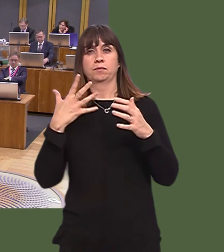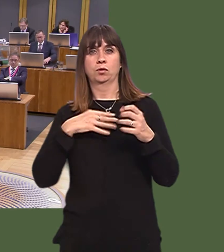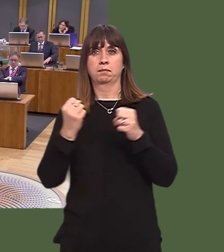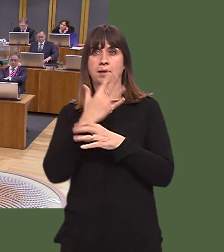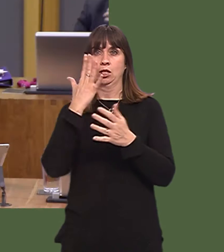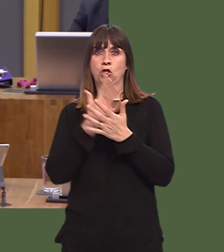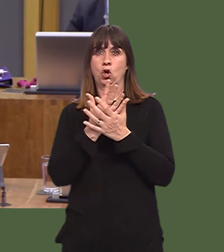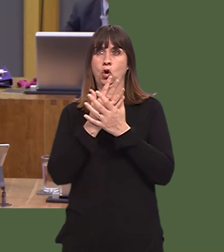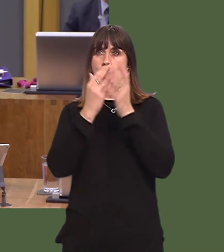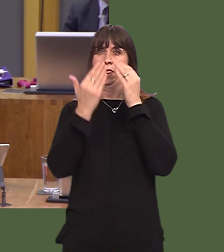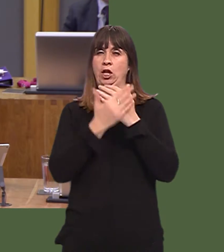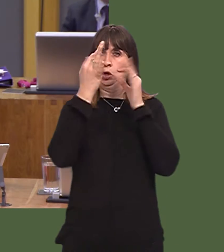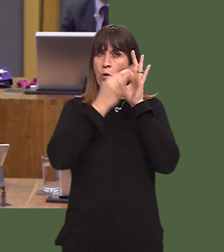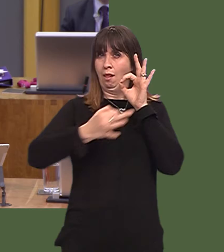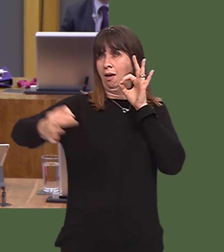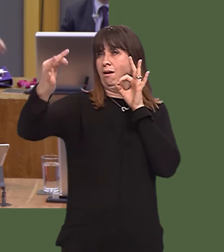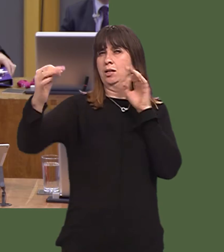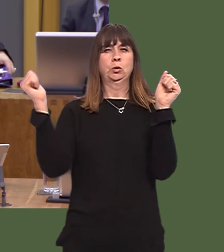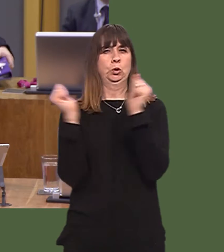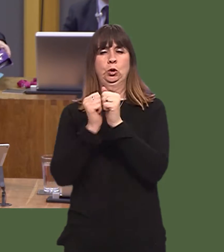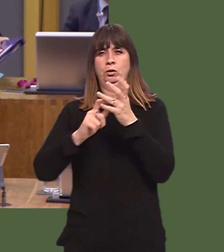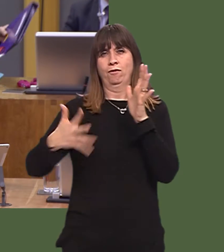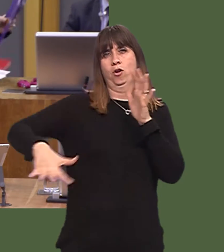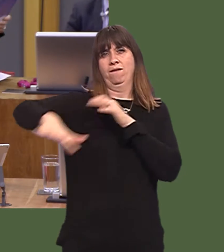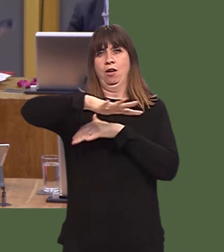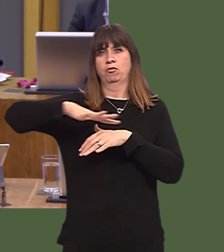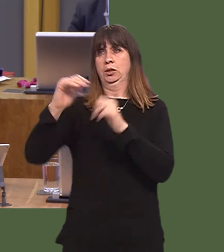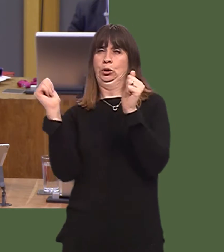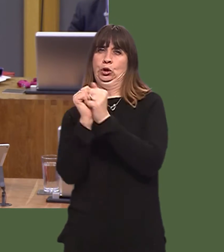purpose and sensitive to the environment through which it will pass.